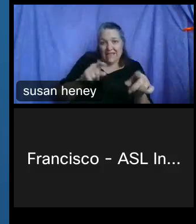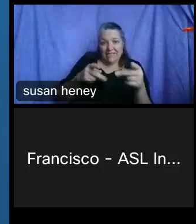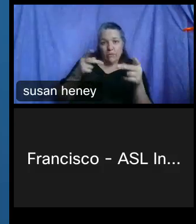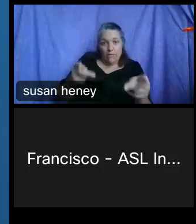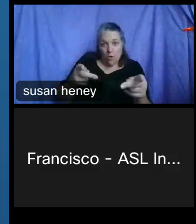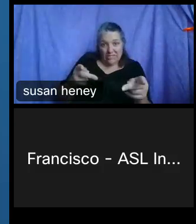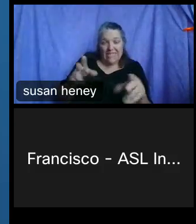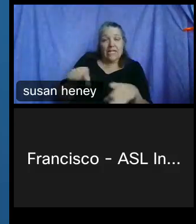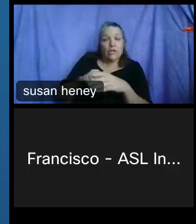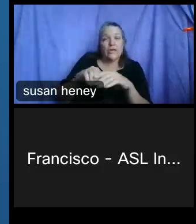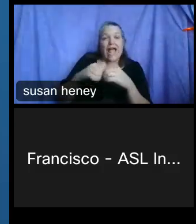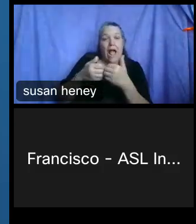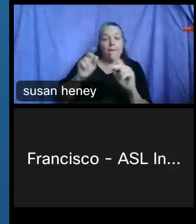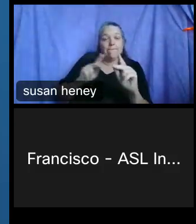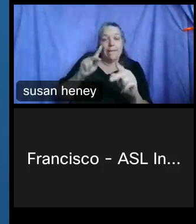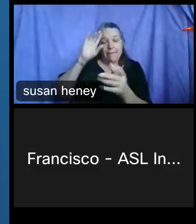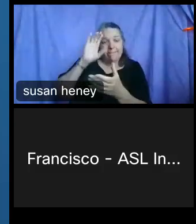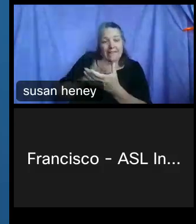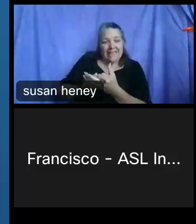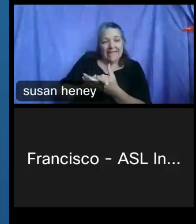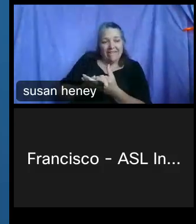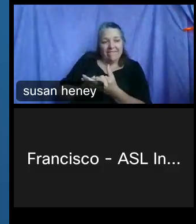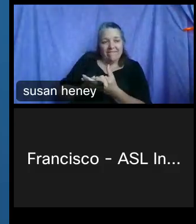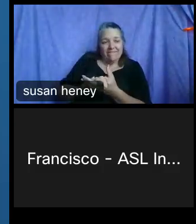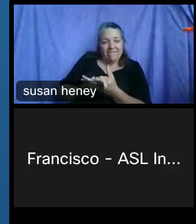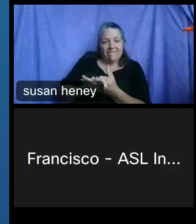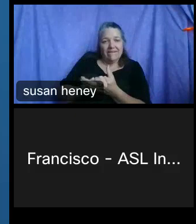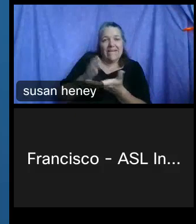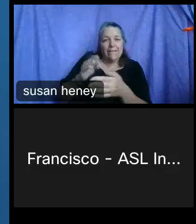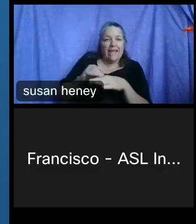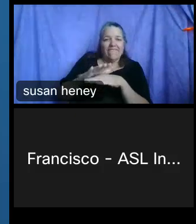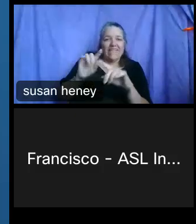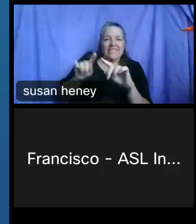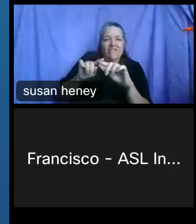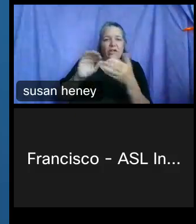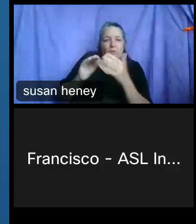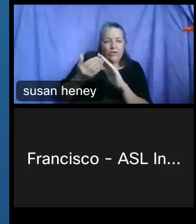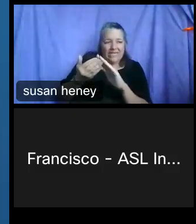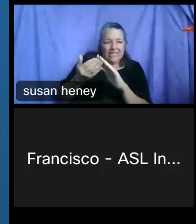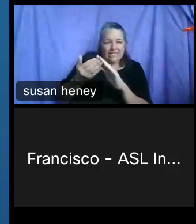how the public believes they may affect different communities. The deadline has since passed for the